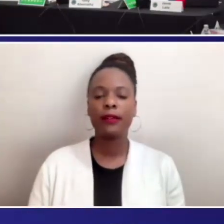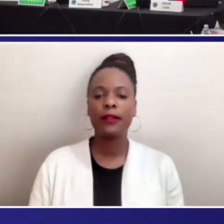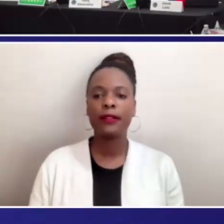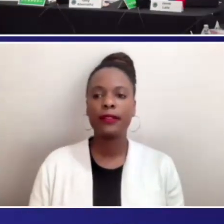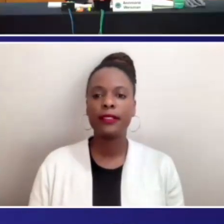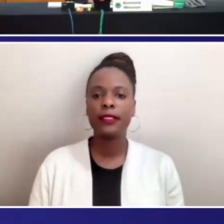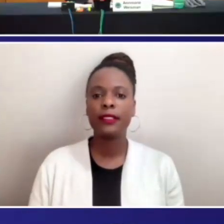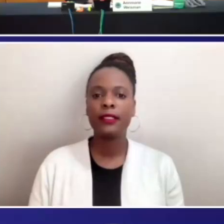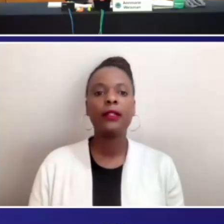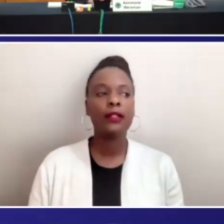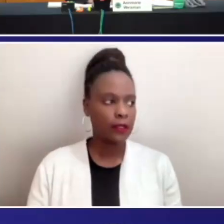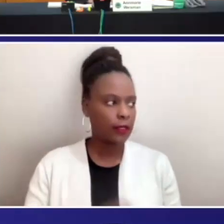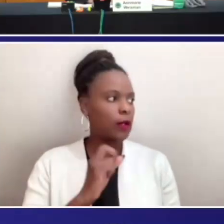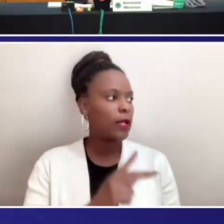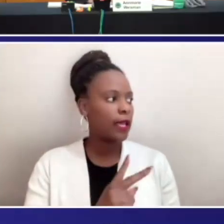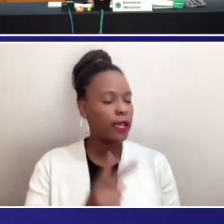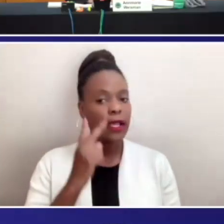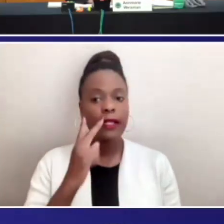Okay. I do see another card up. Jenna?